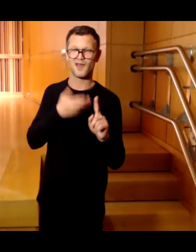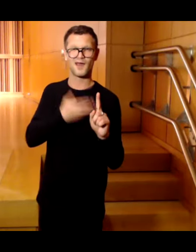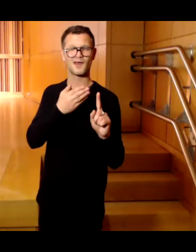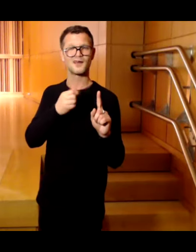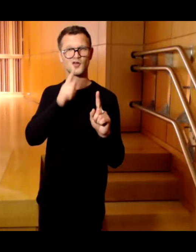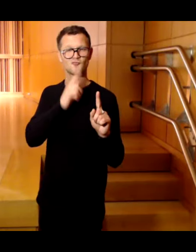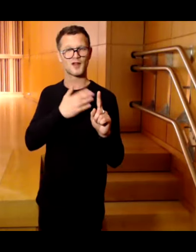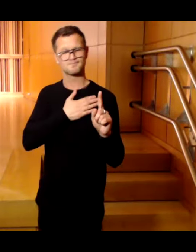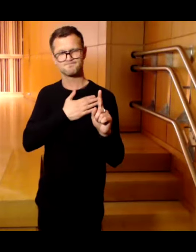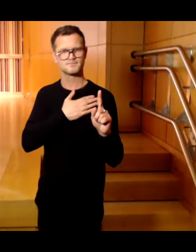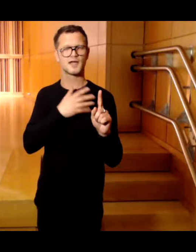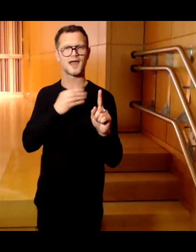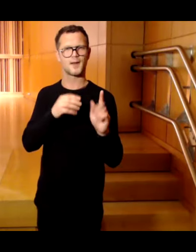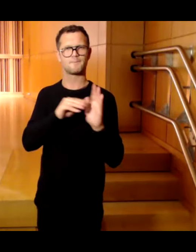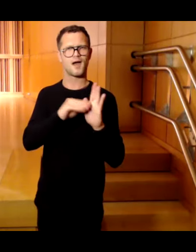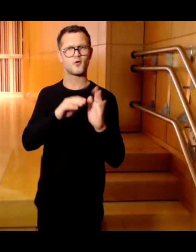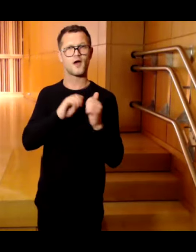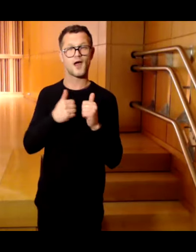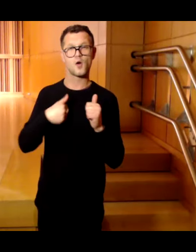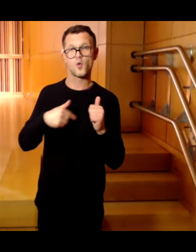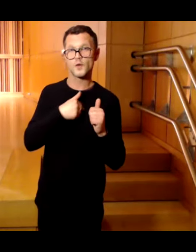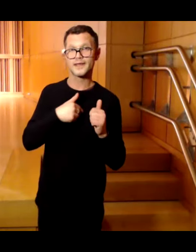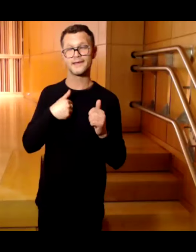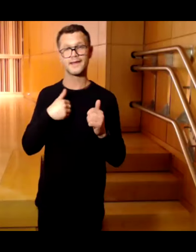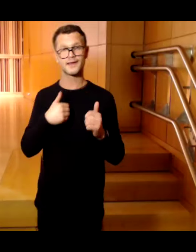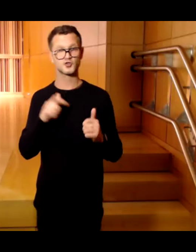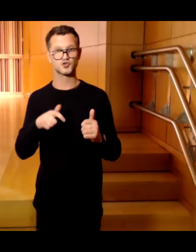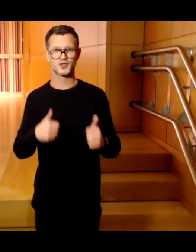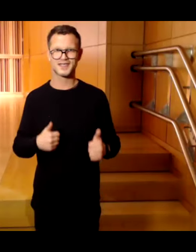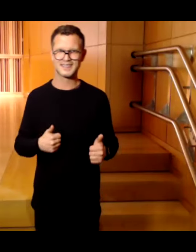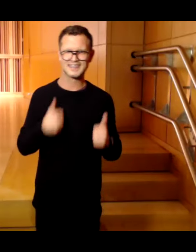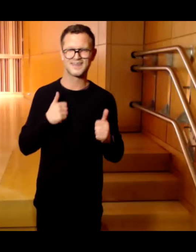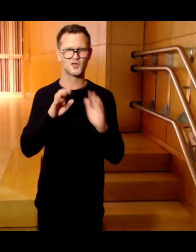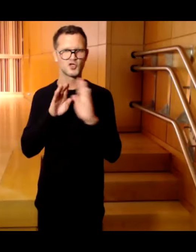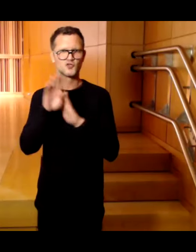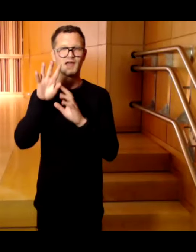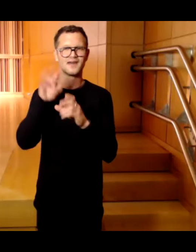And a model for how to be and live and thrive in academe and the world.